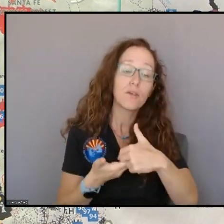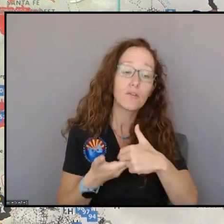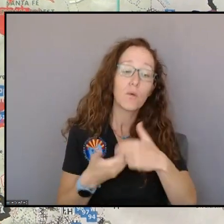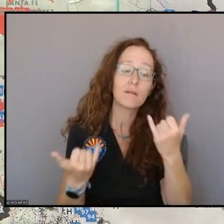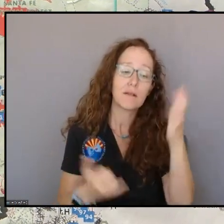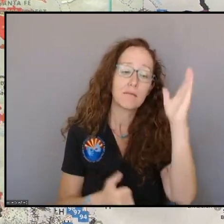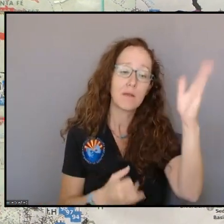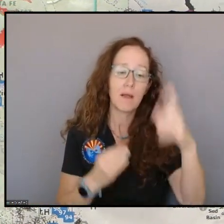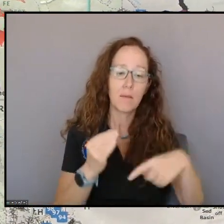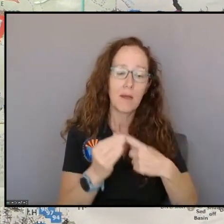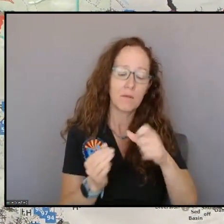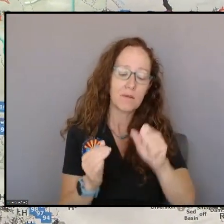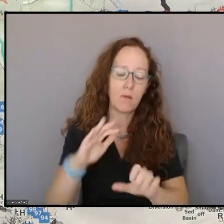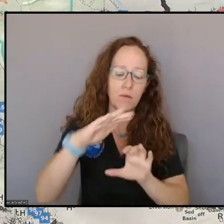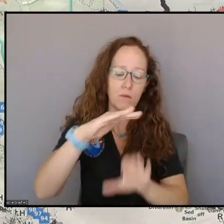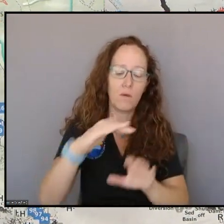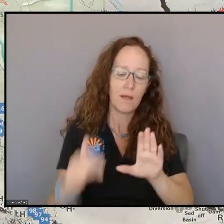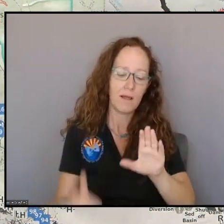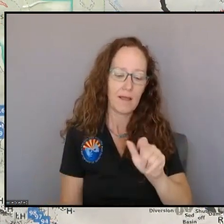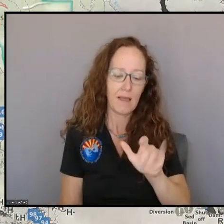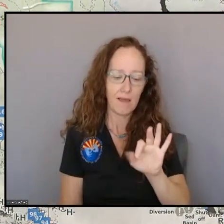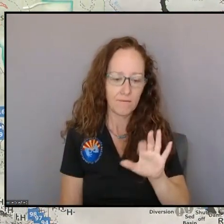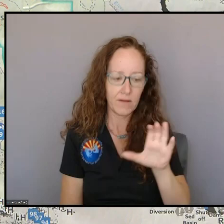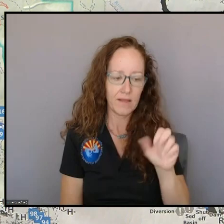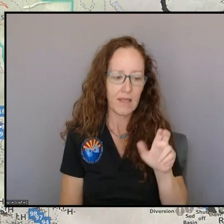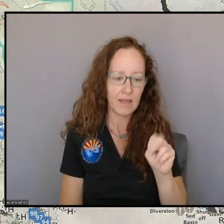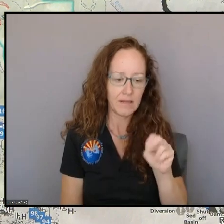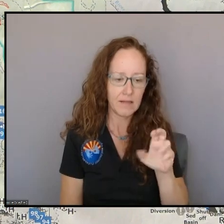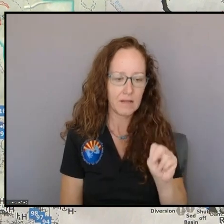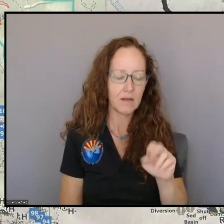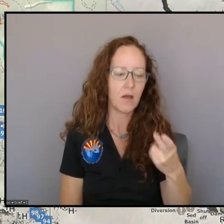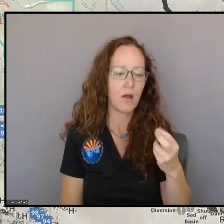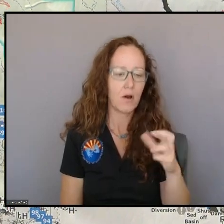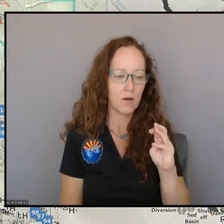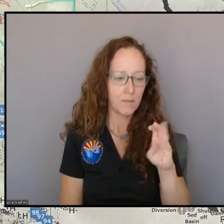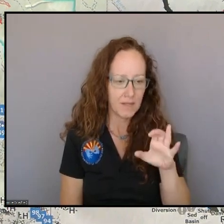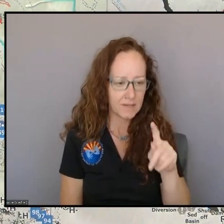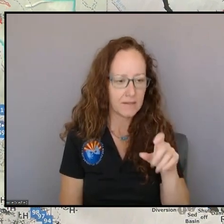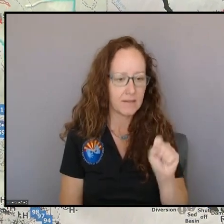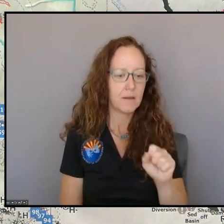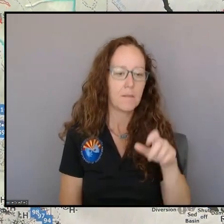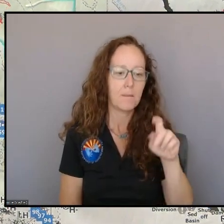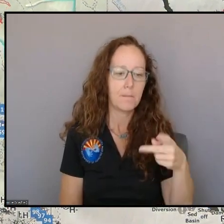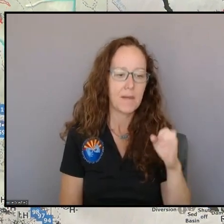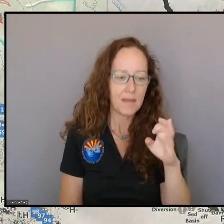and as always, have a good afternoon. Be safe and take care of each other.